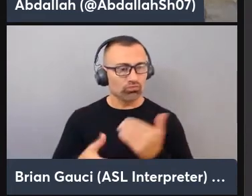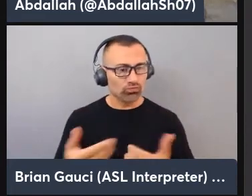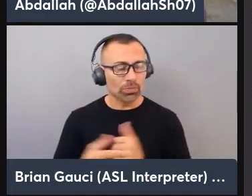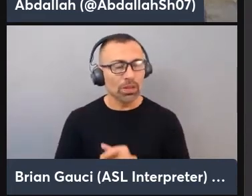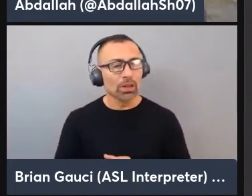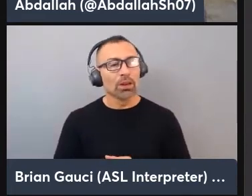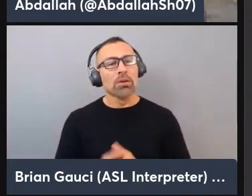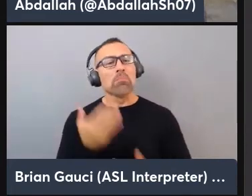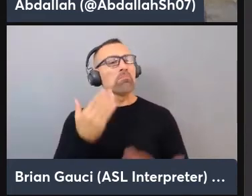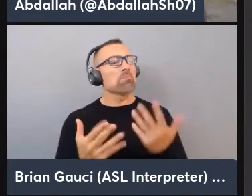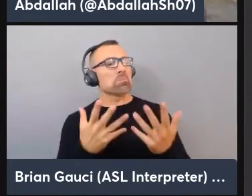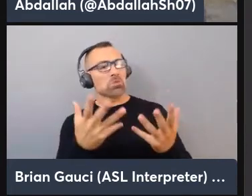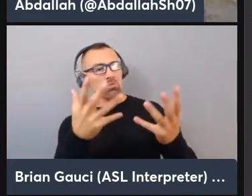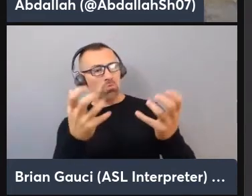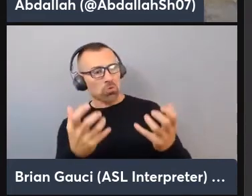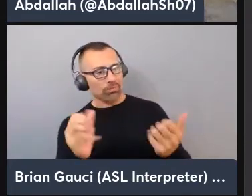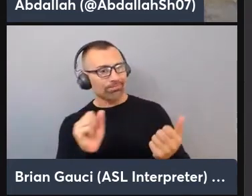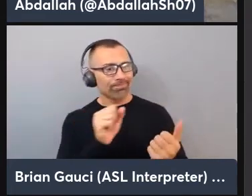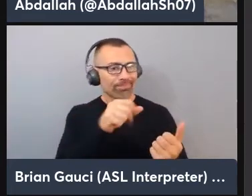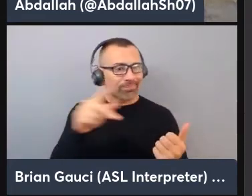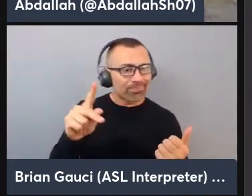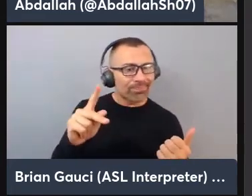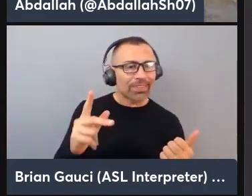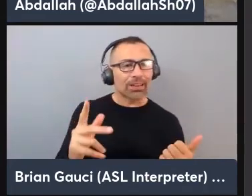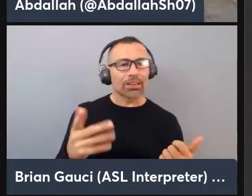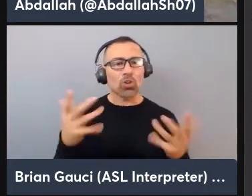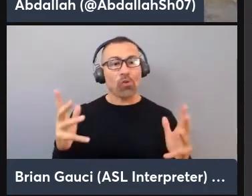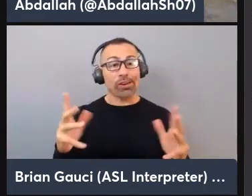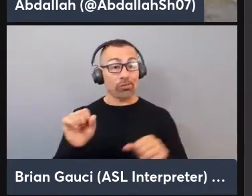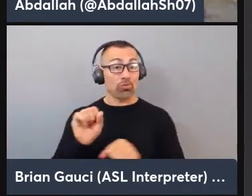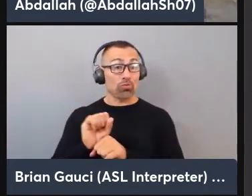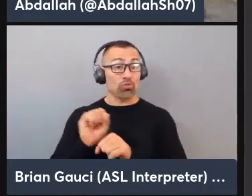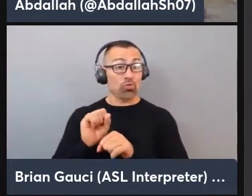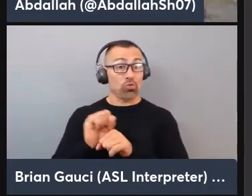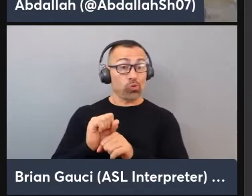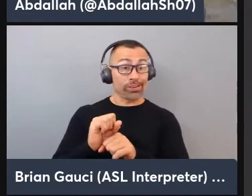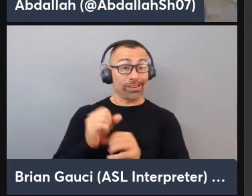get an application where it's already working well, and then you can just make adjustments to it,